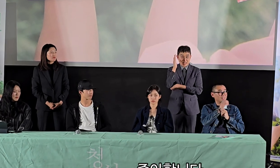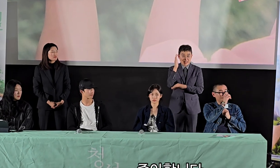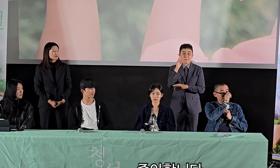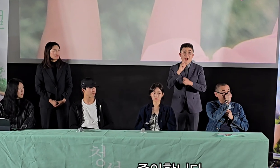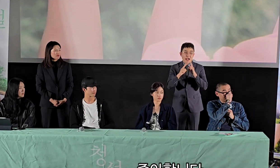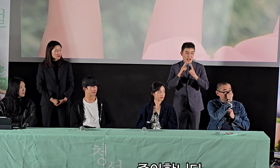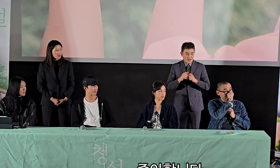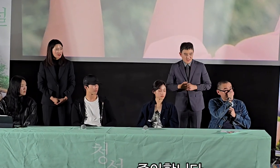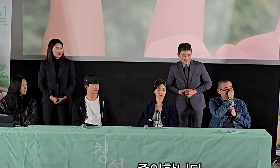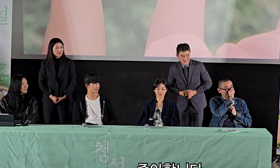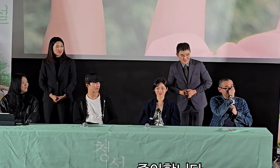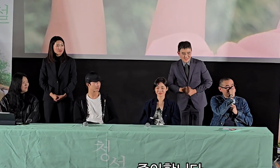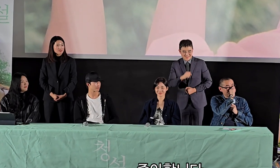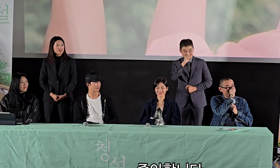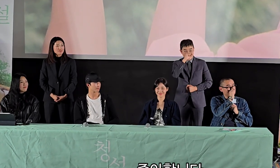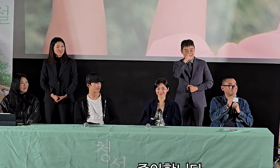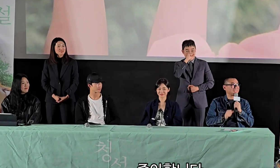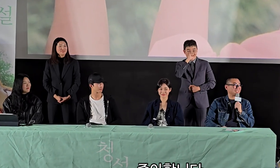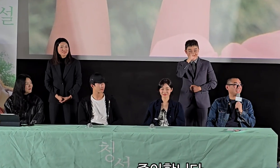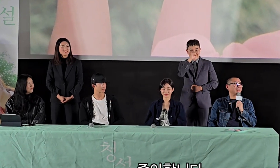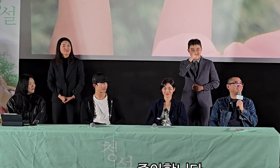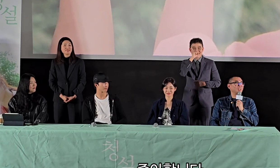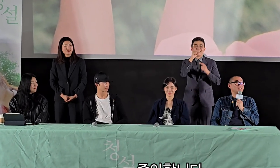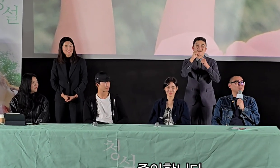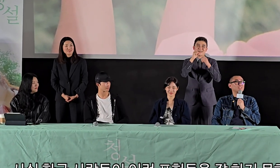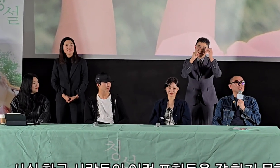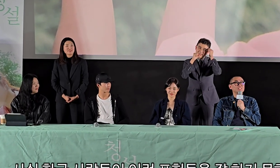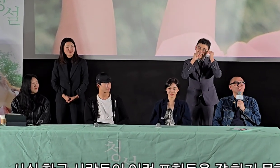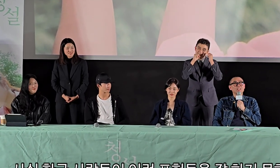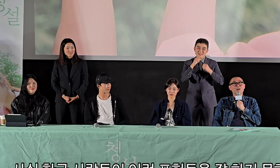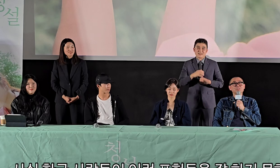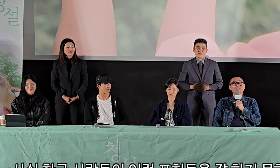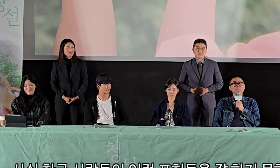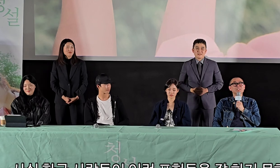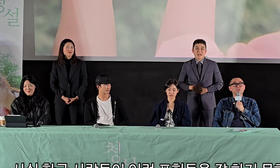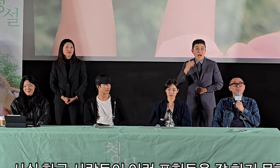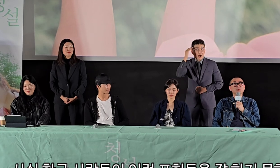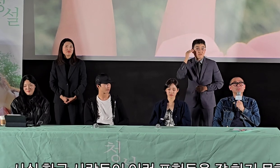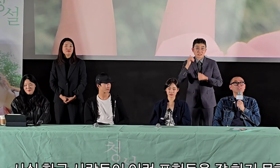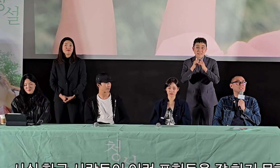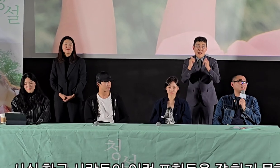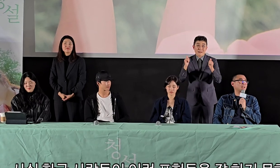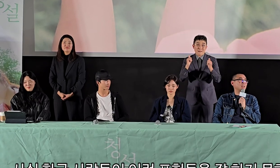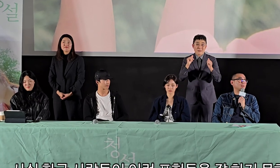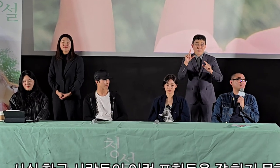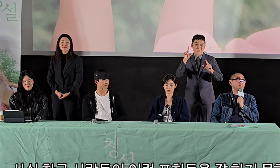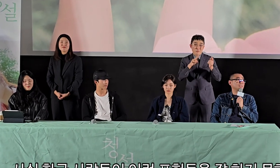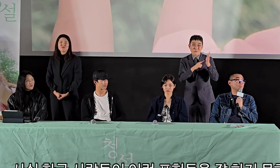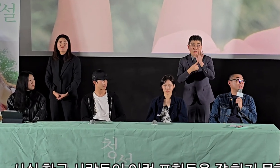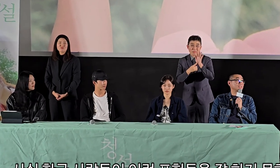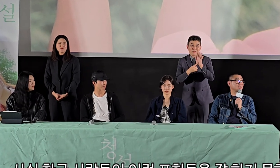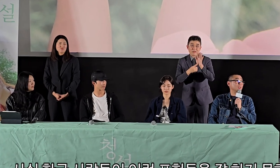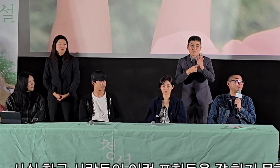obvious thing to say in such cases. In fact, Koreans are not good at expressing these things.